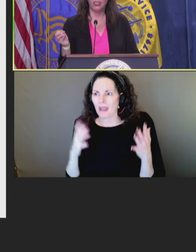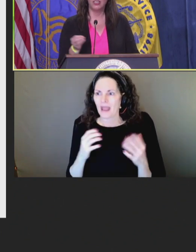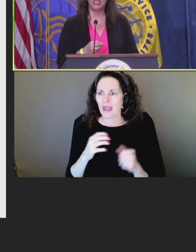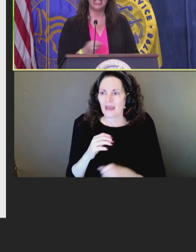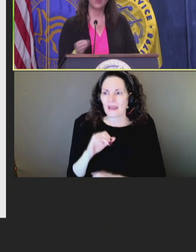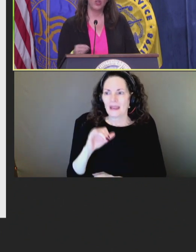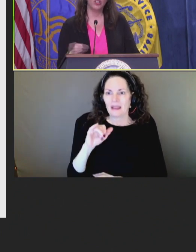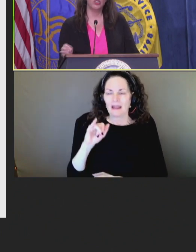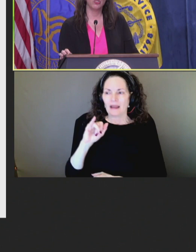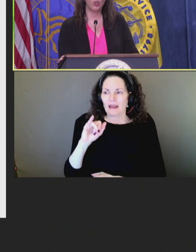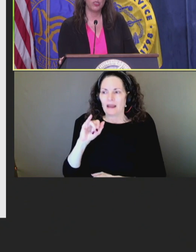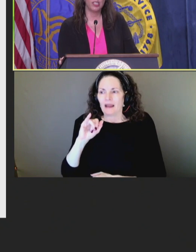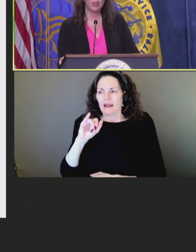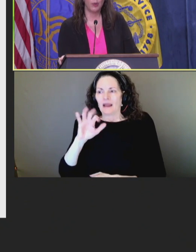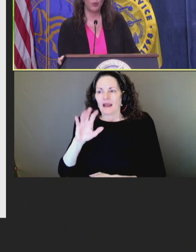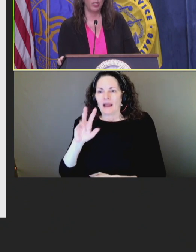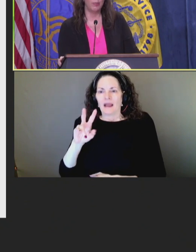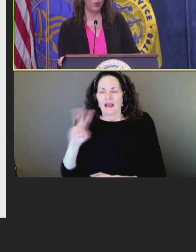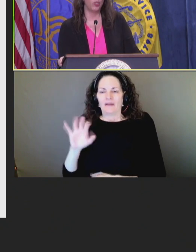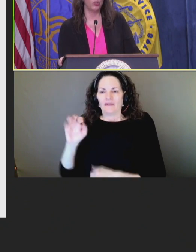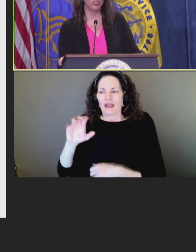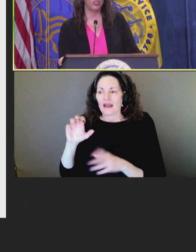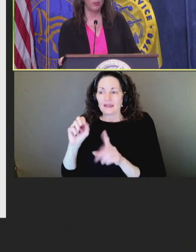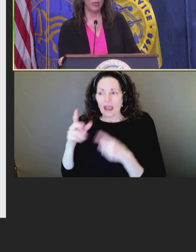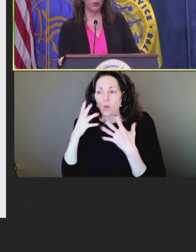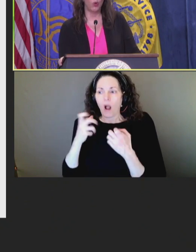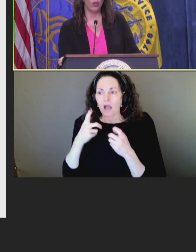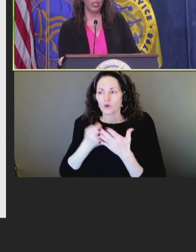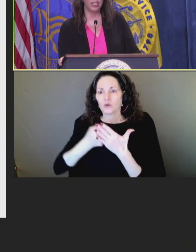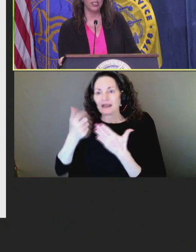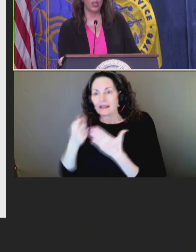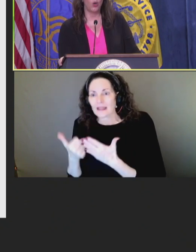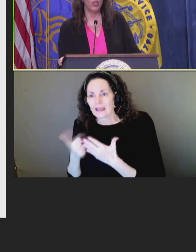delete one of those doses. But really, both doses should be recorded. And so,